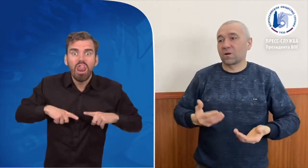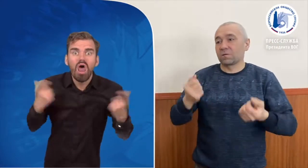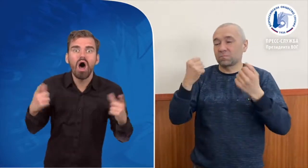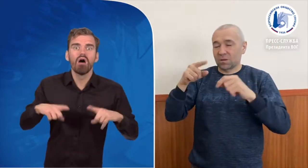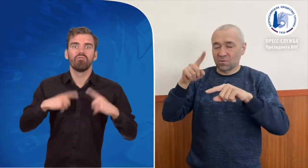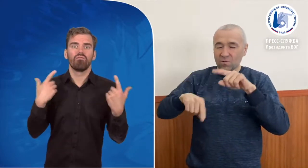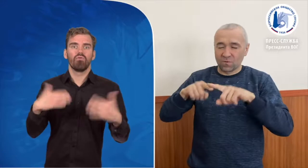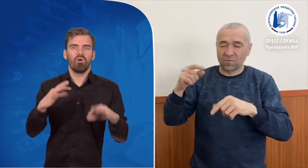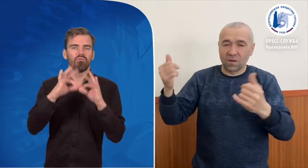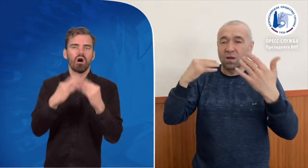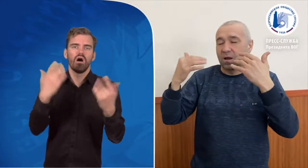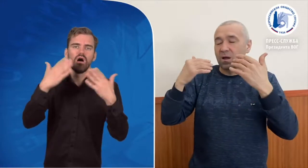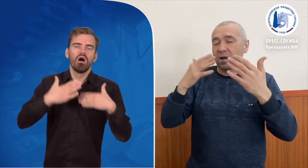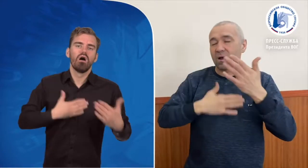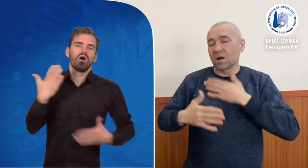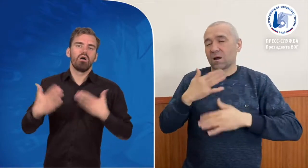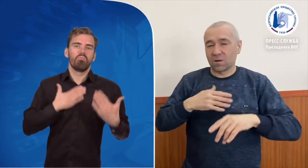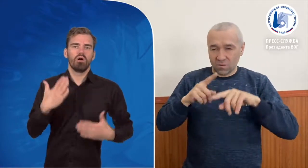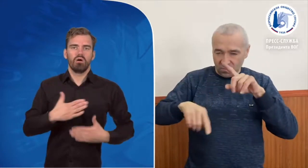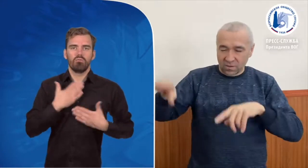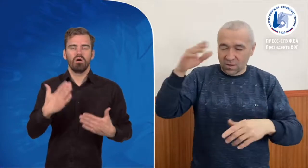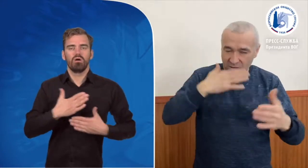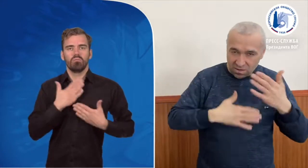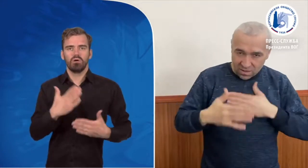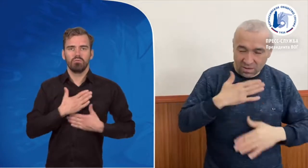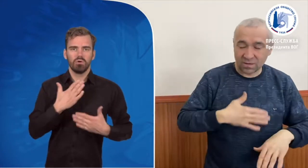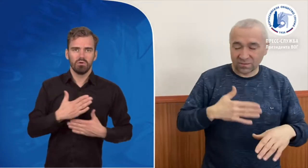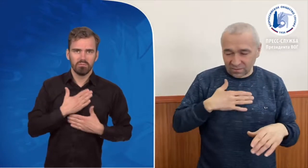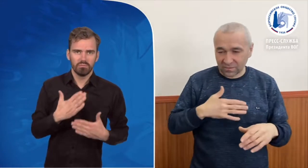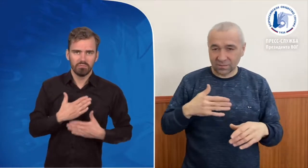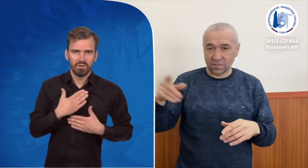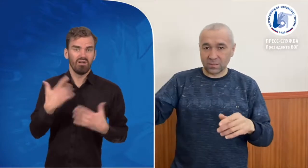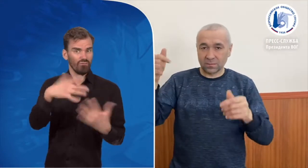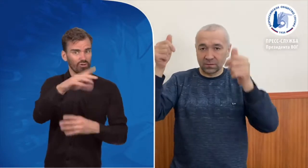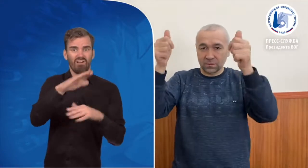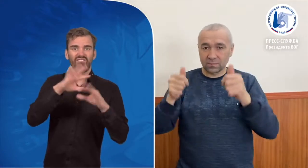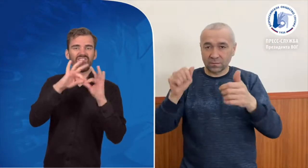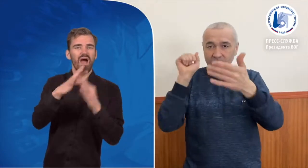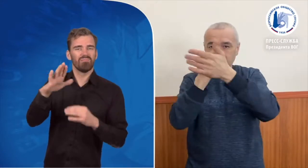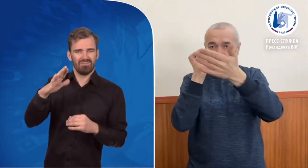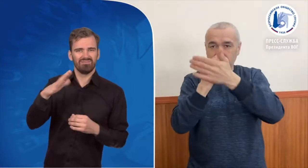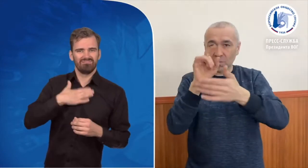Messages and calls from relatives rained down, they cried with joy, they thought that we were missing, but no - we were found, alive, healthy.